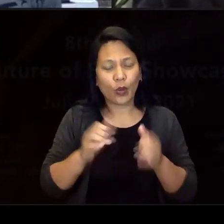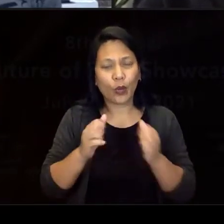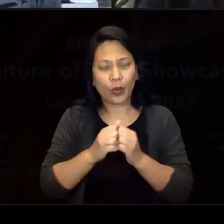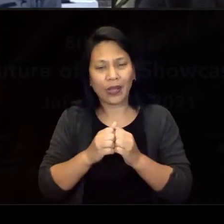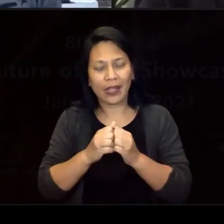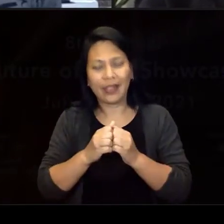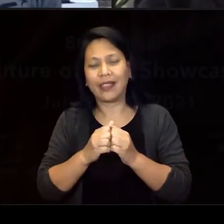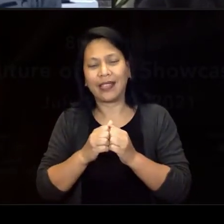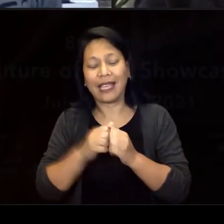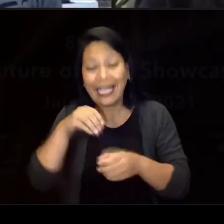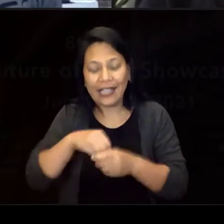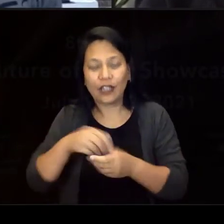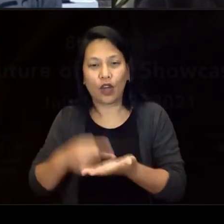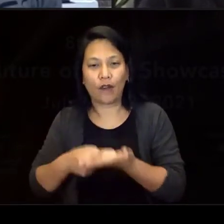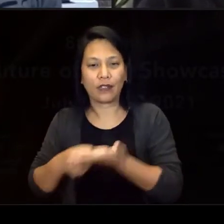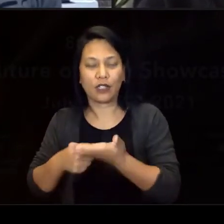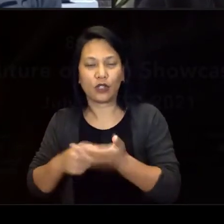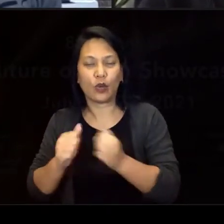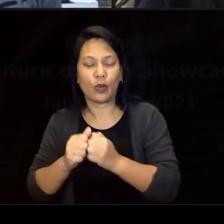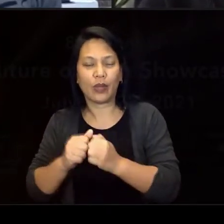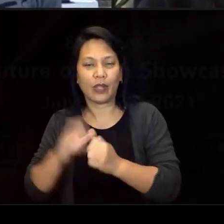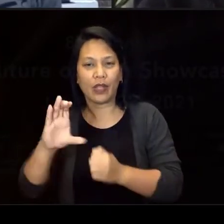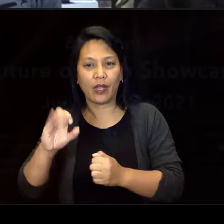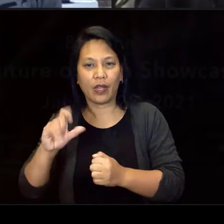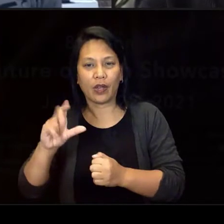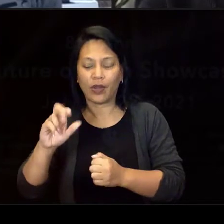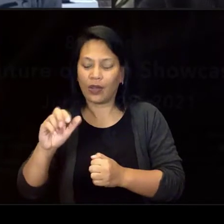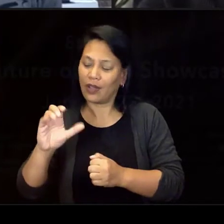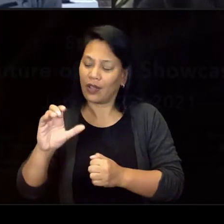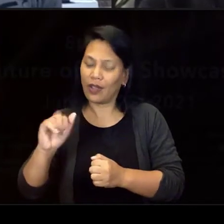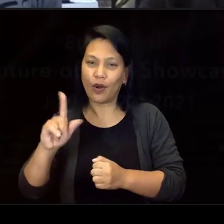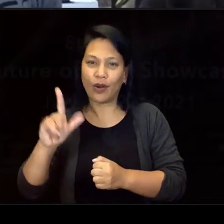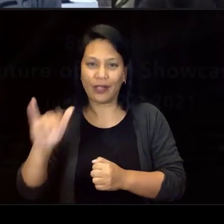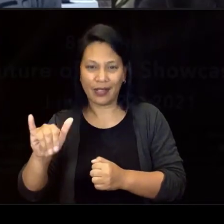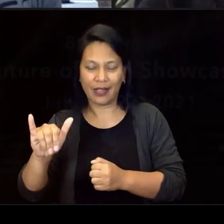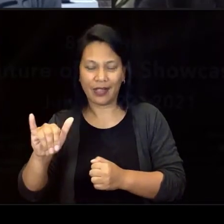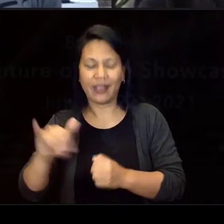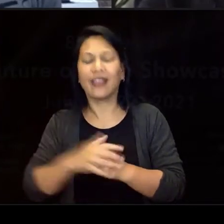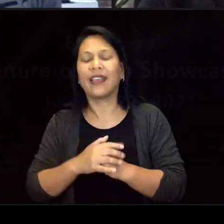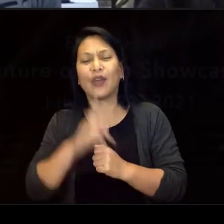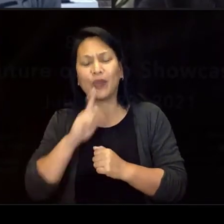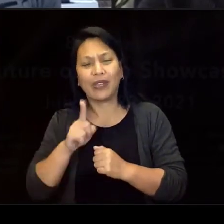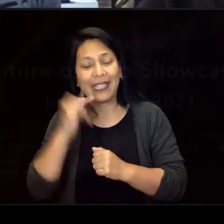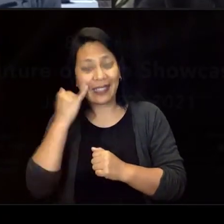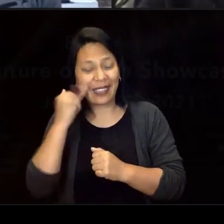It is an incredible first season just to find out, you know, if this is something you're interested in.